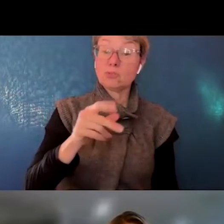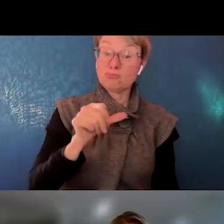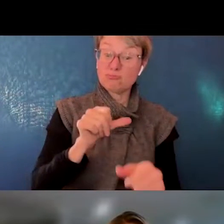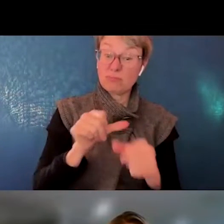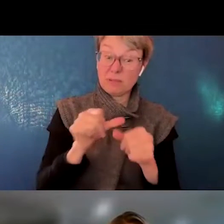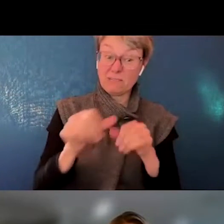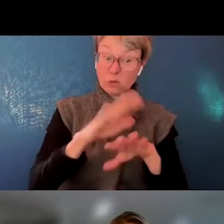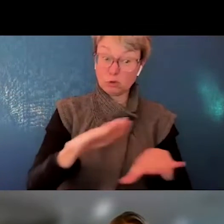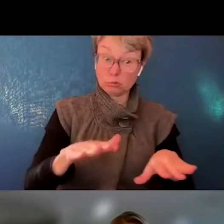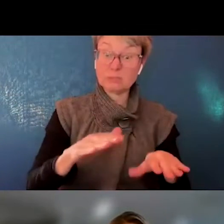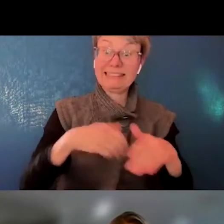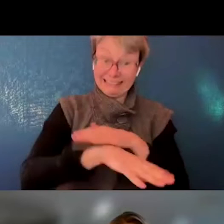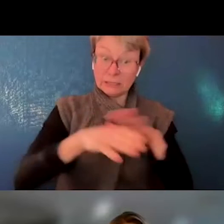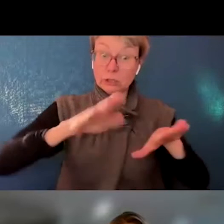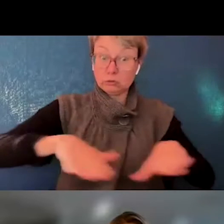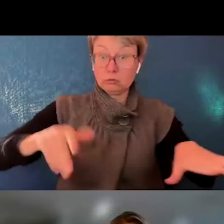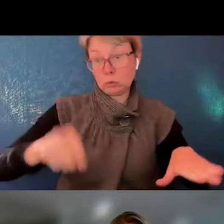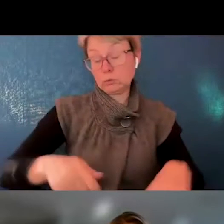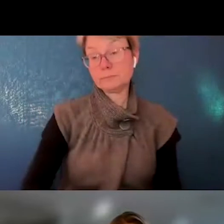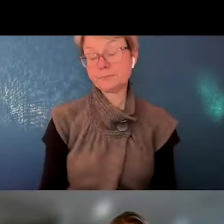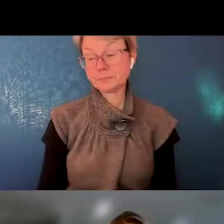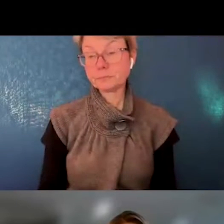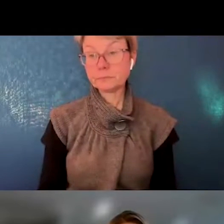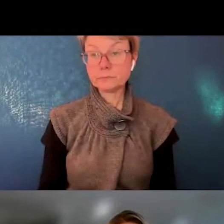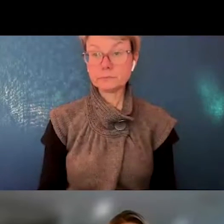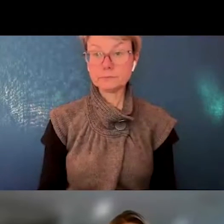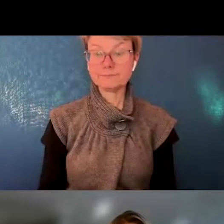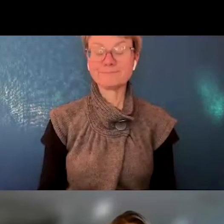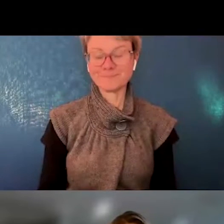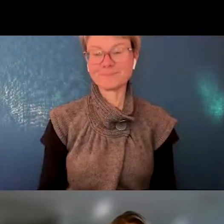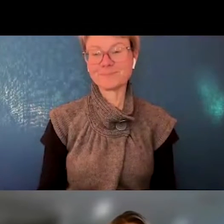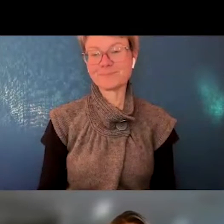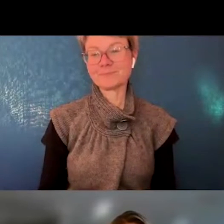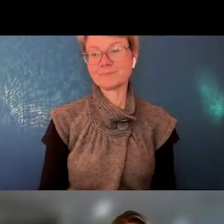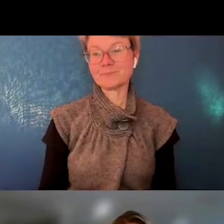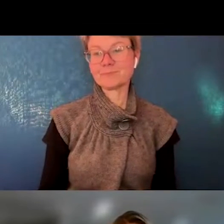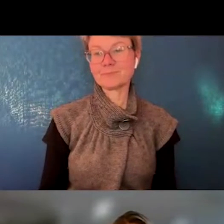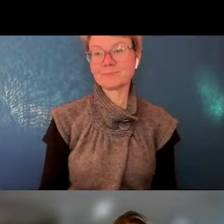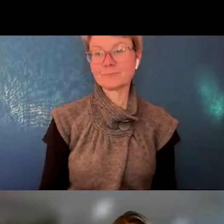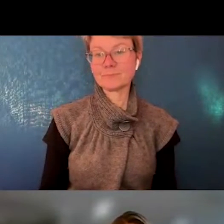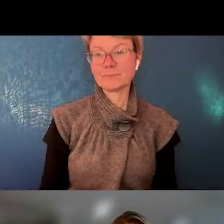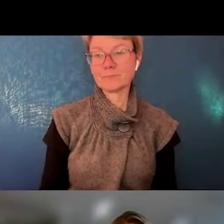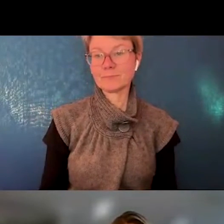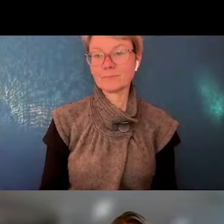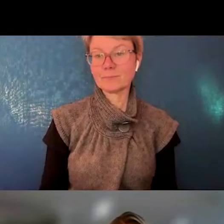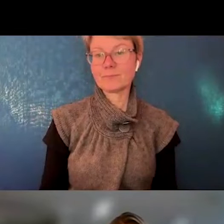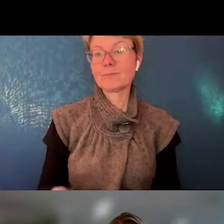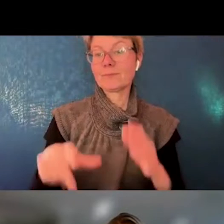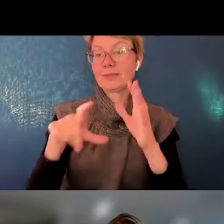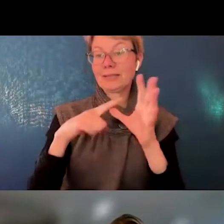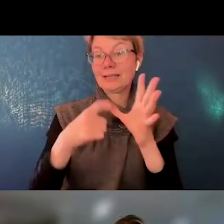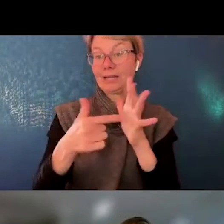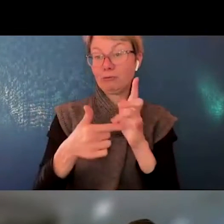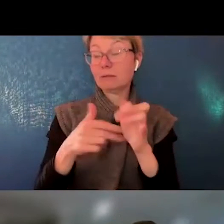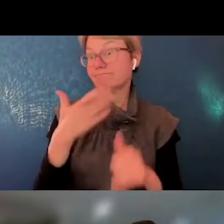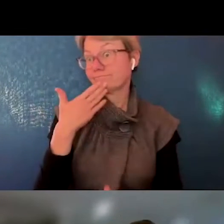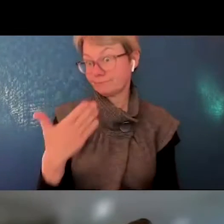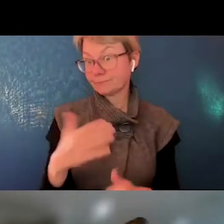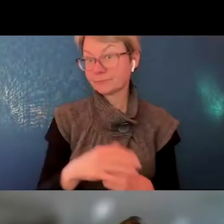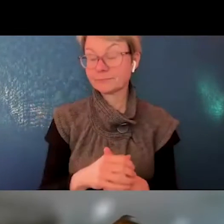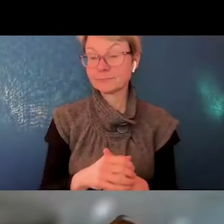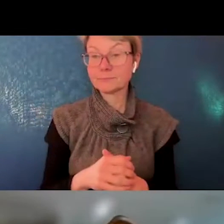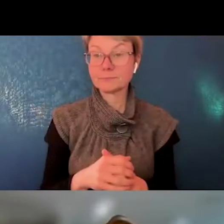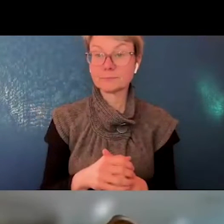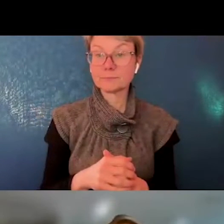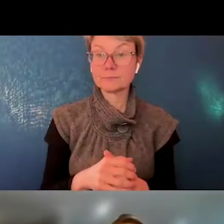um that's another substantive difference um thanks Karina thanks so much Dean um while while we're on